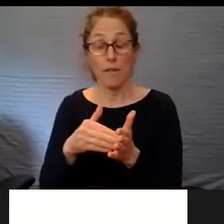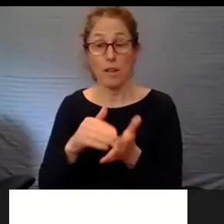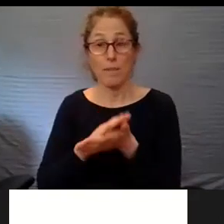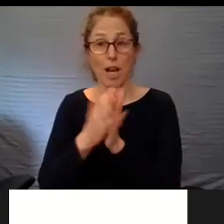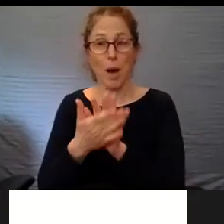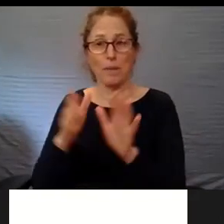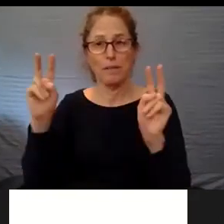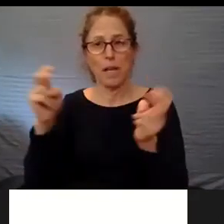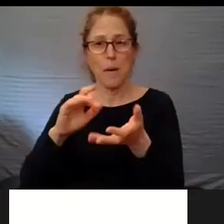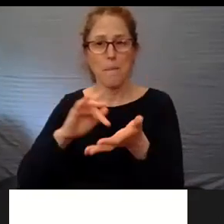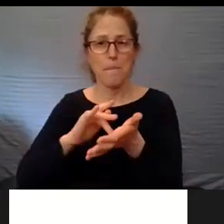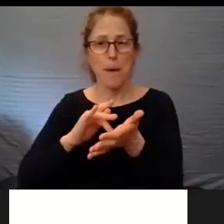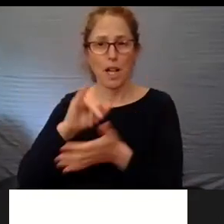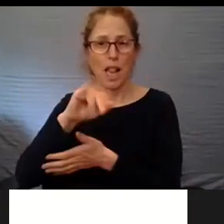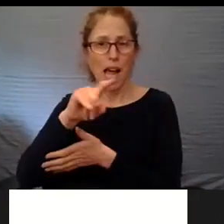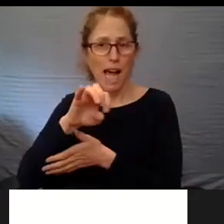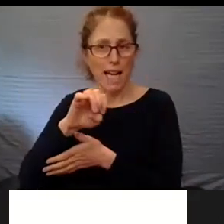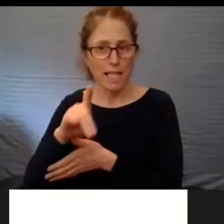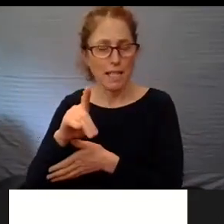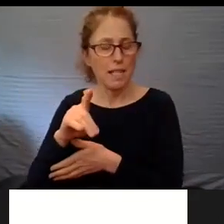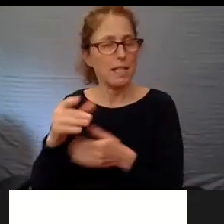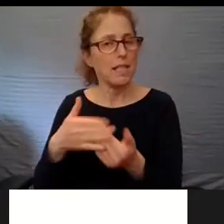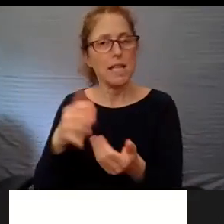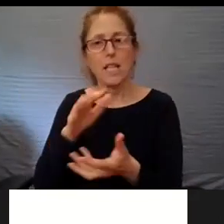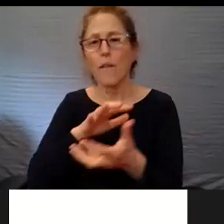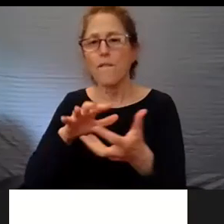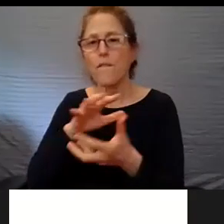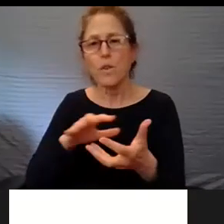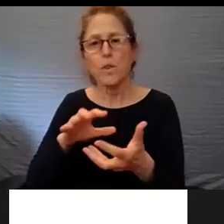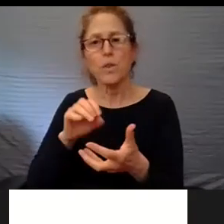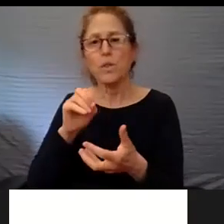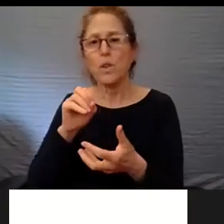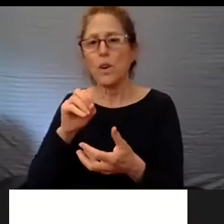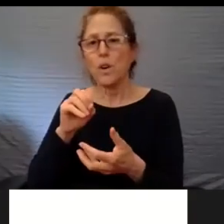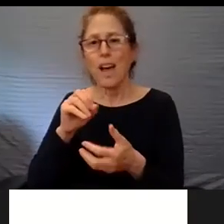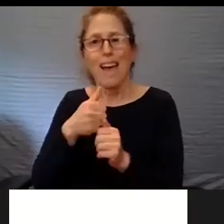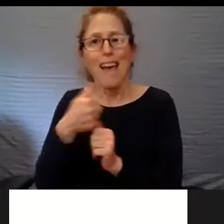It's very easy to confuse or conflate any disability for being unhealthy.